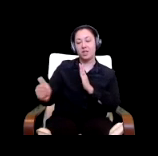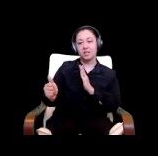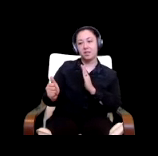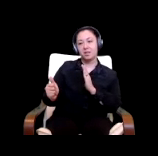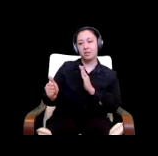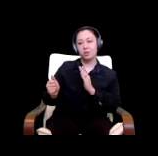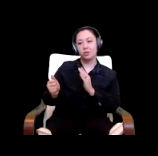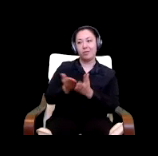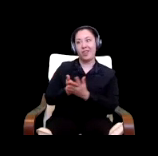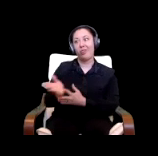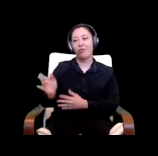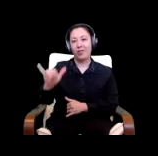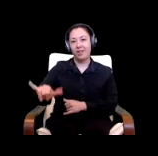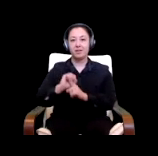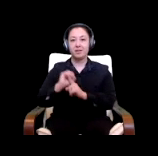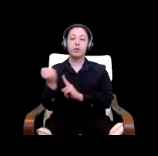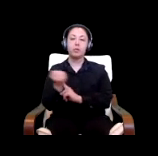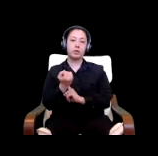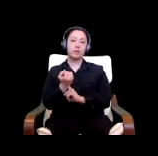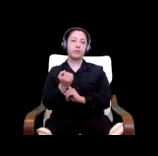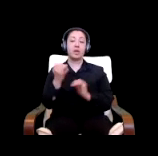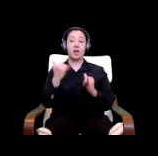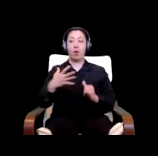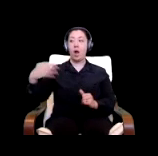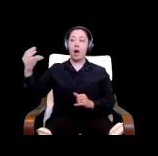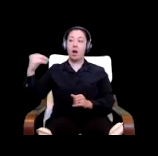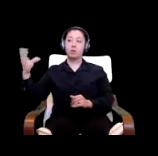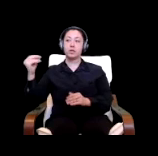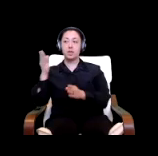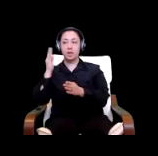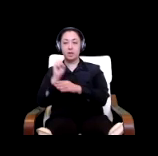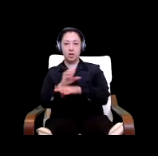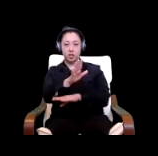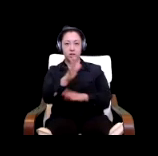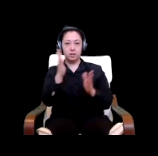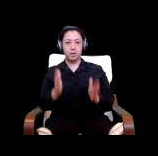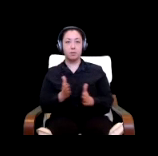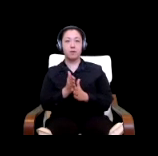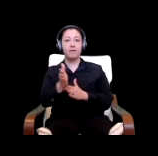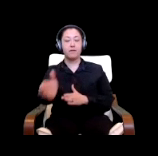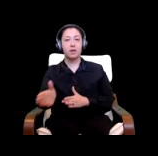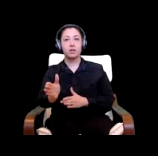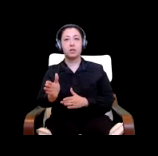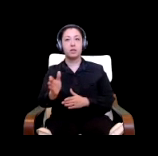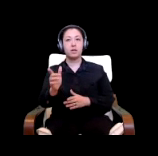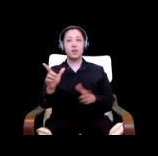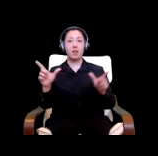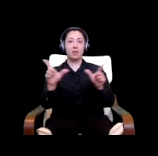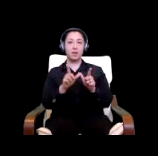Consulting professionals --Include a licensed psychologist, and the state Deafblind projects.